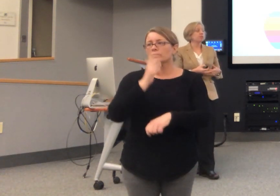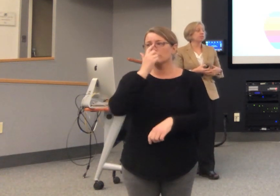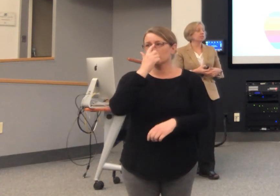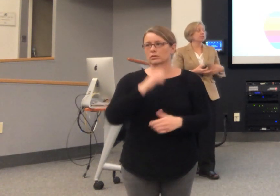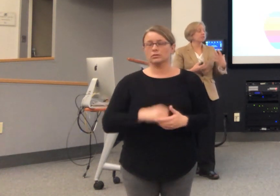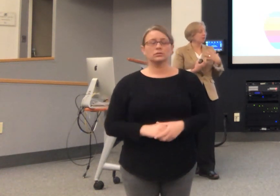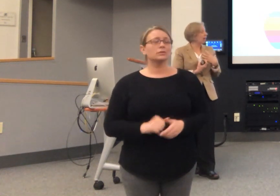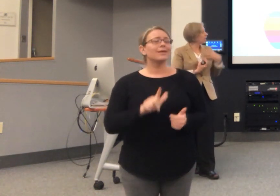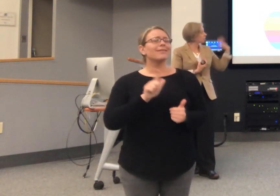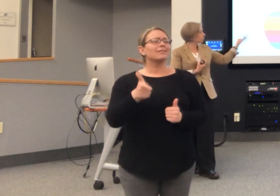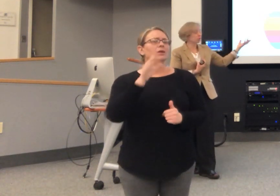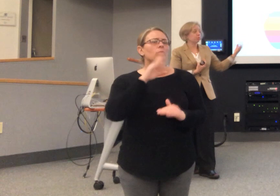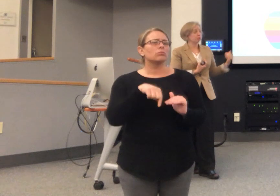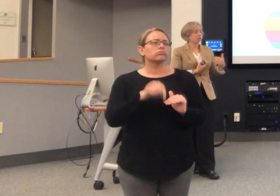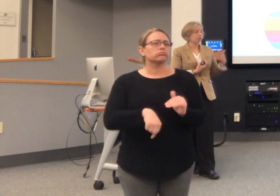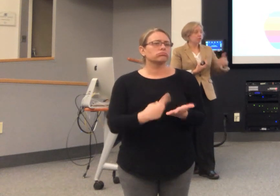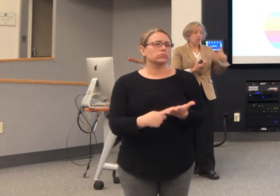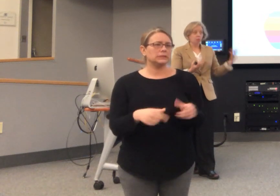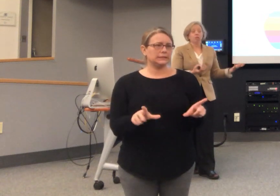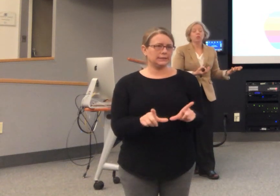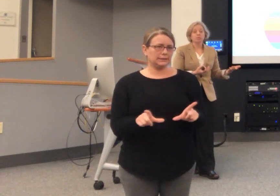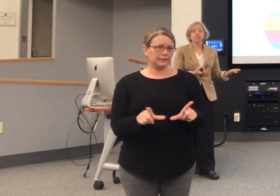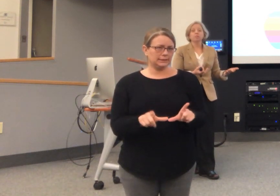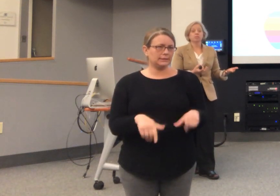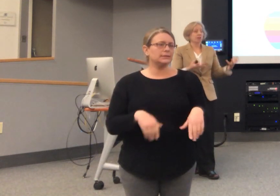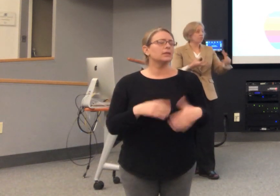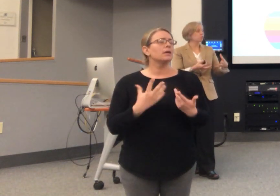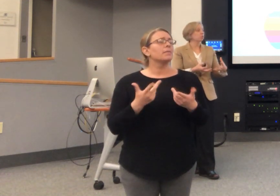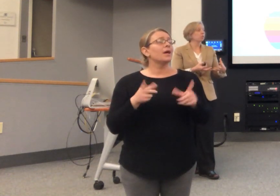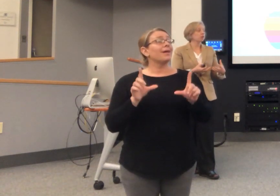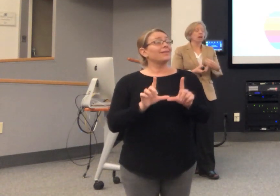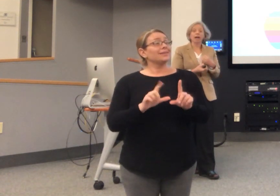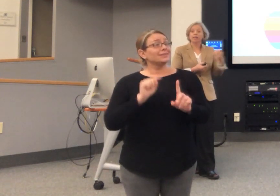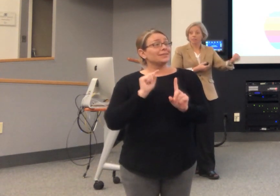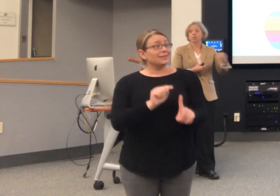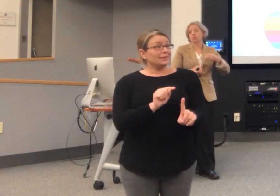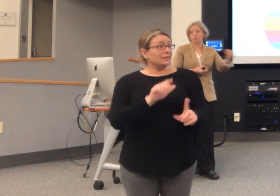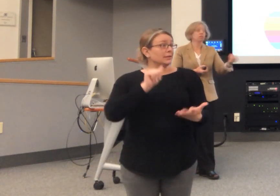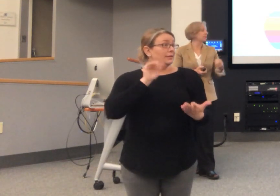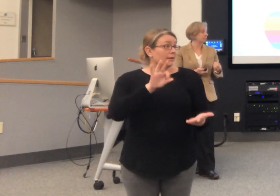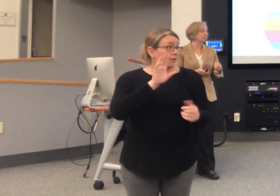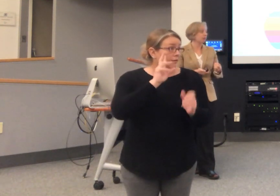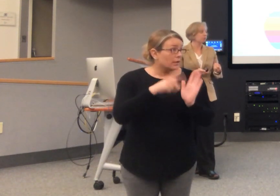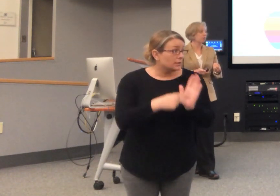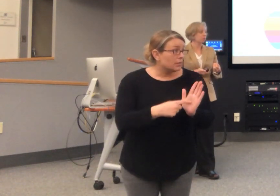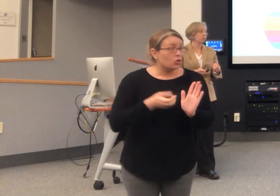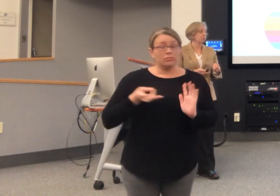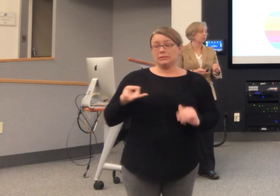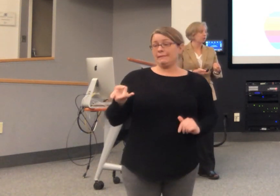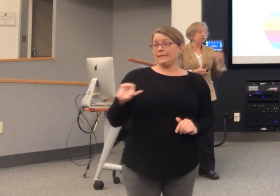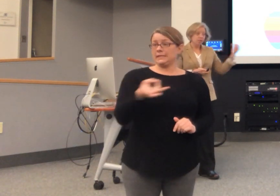it basically means that I have contributed, well, on a team of seven to work, I could then choose to license it out to other people